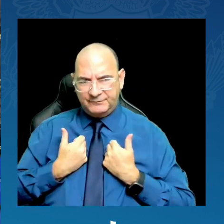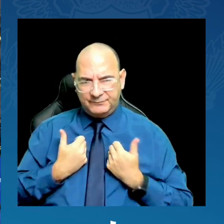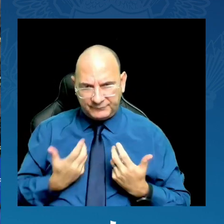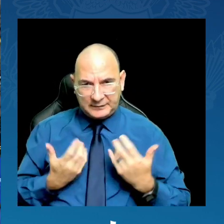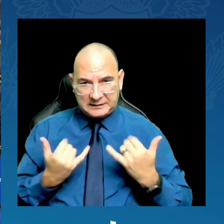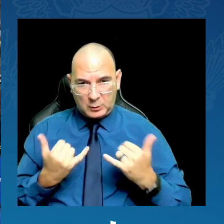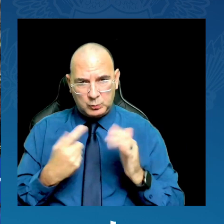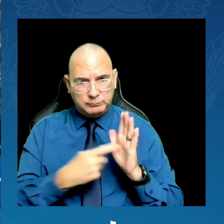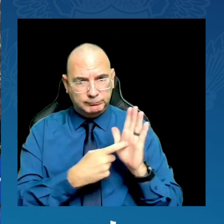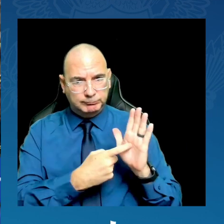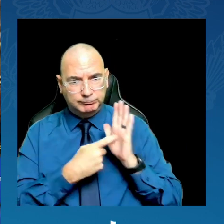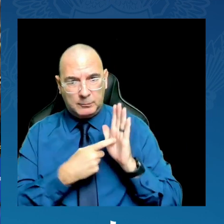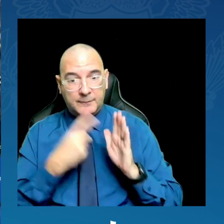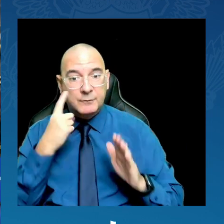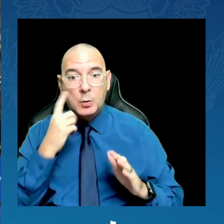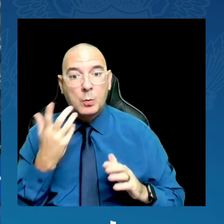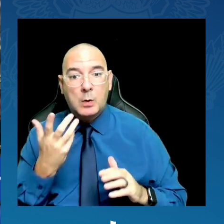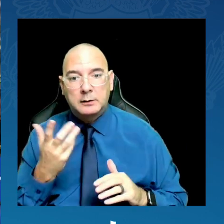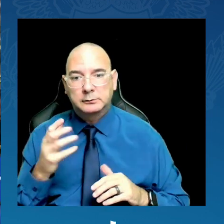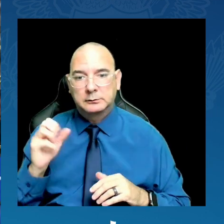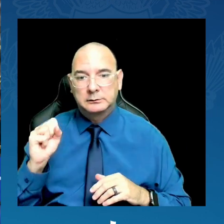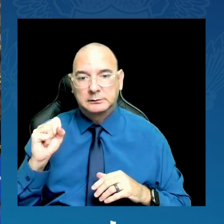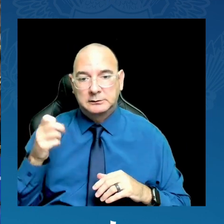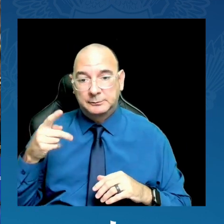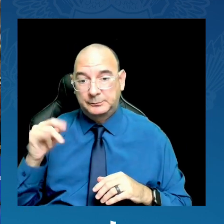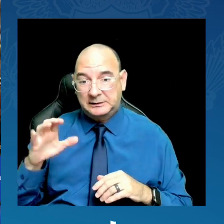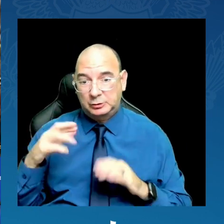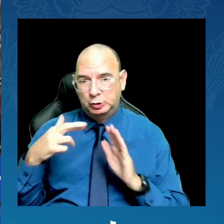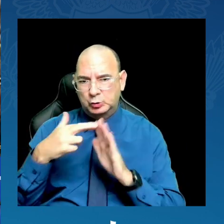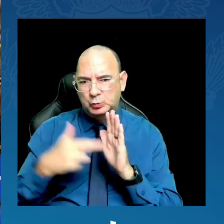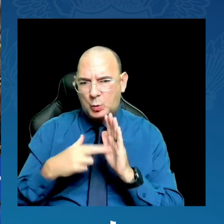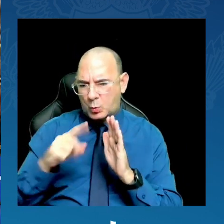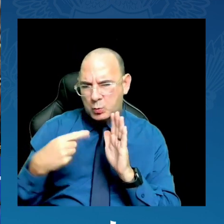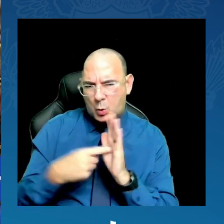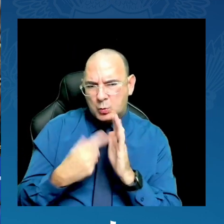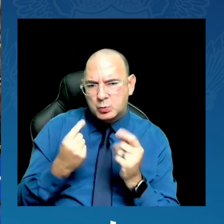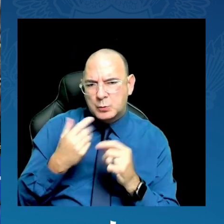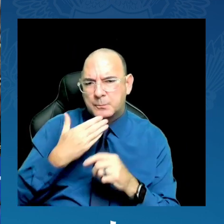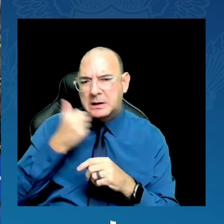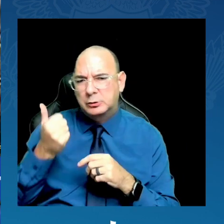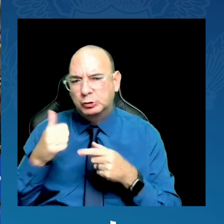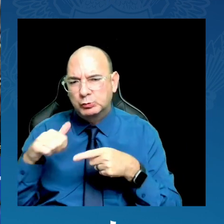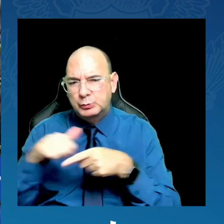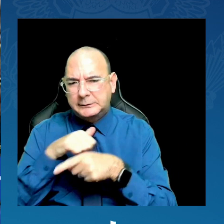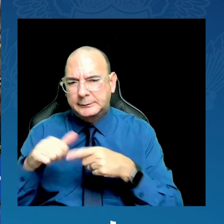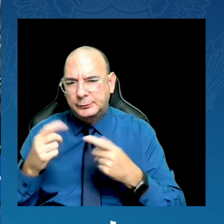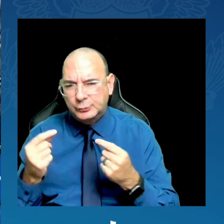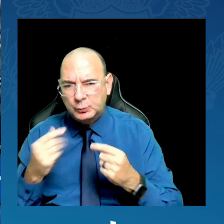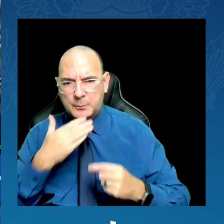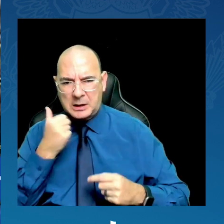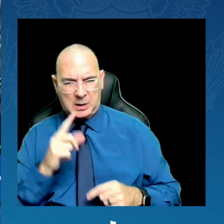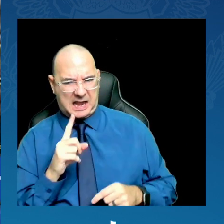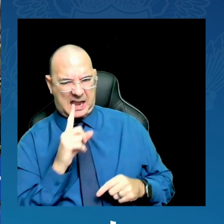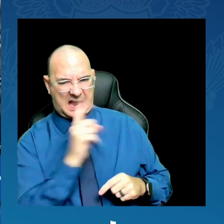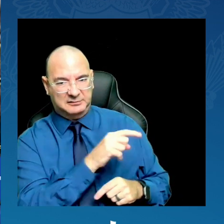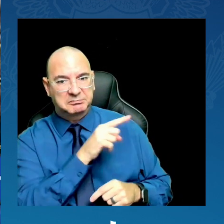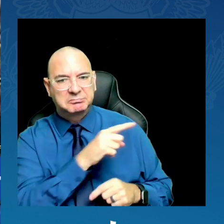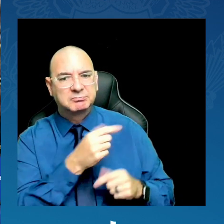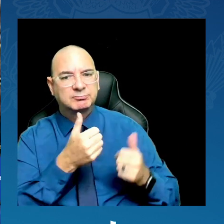and what you have found to be the best practices. And so I'm going to ask Deputy Secretary Don Graves, Deputy Secretary Polly Trottenberg